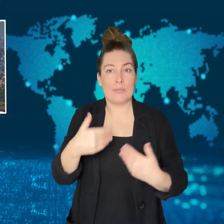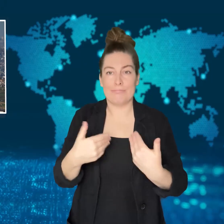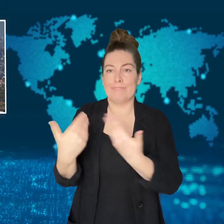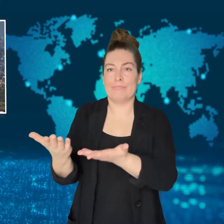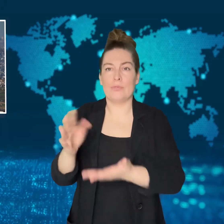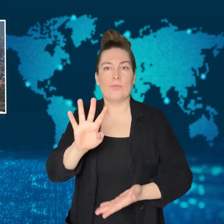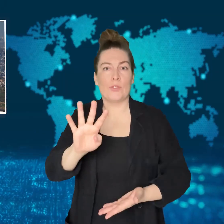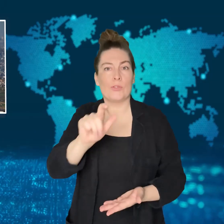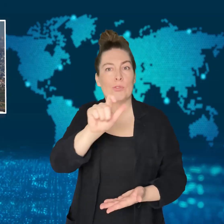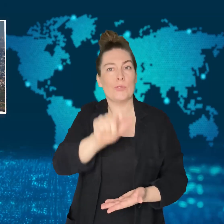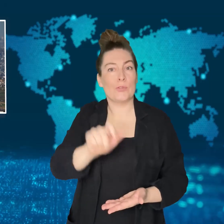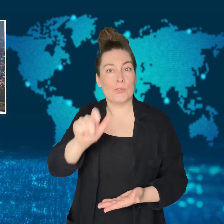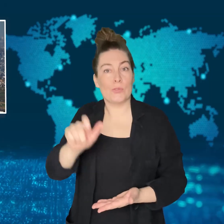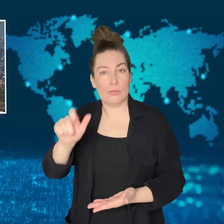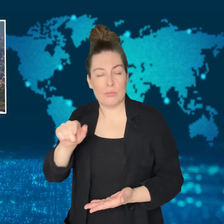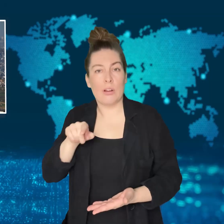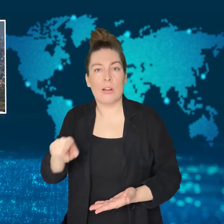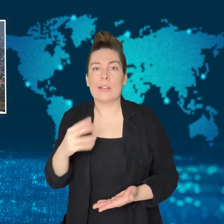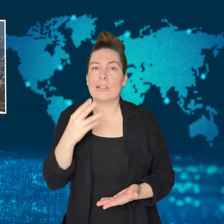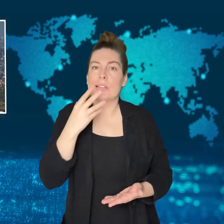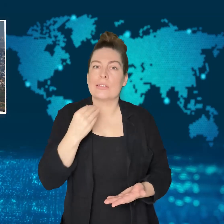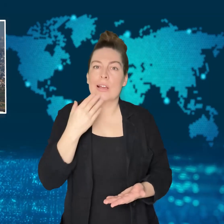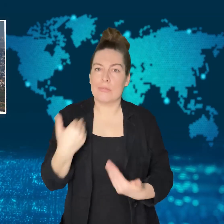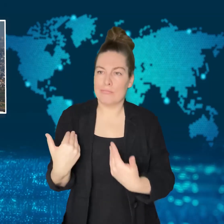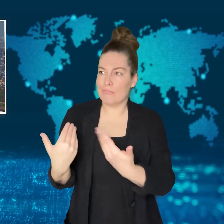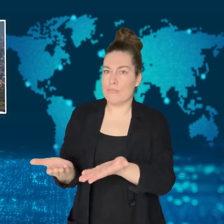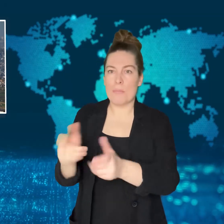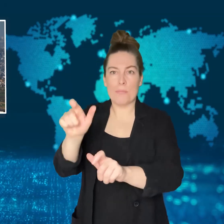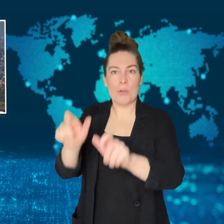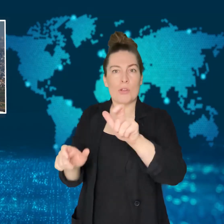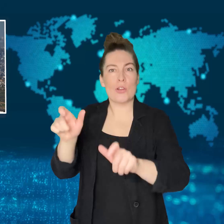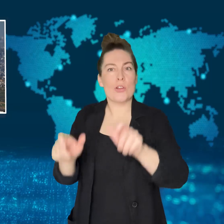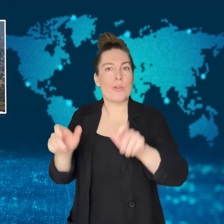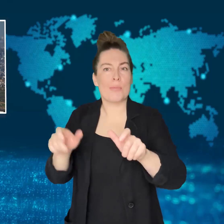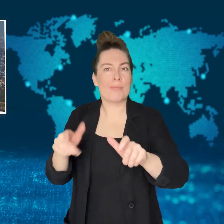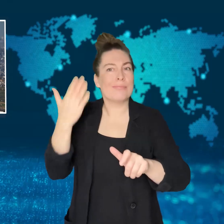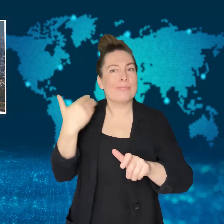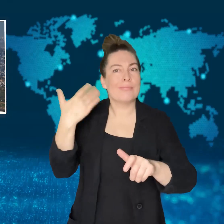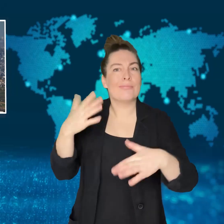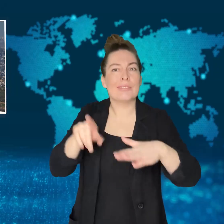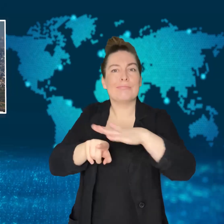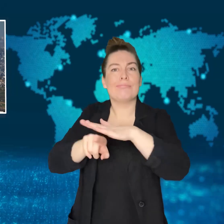the north to begin to return on foot to their homes.